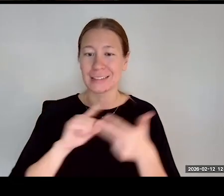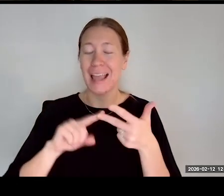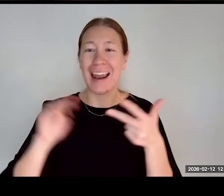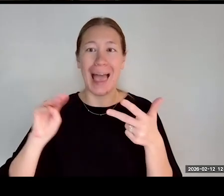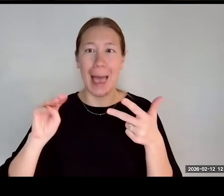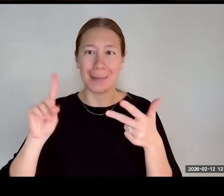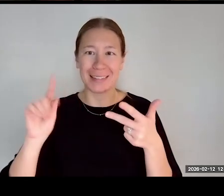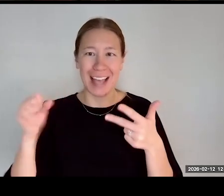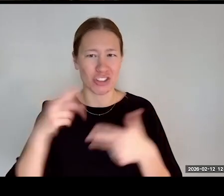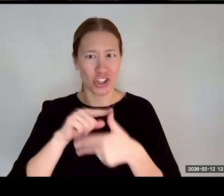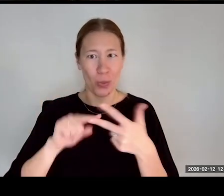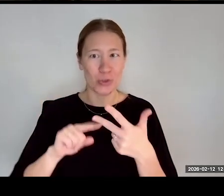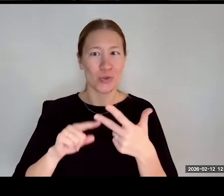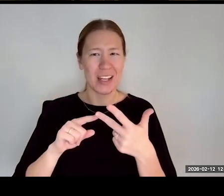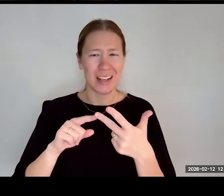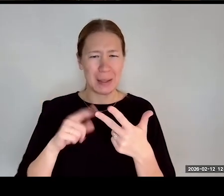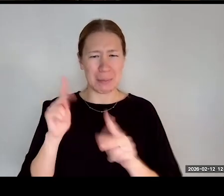and it can be confusing when people are misusing those.